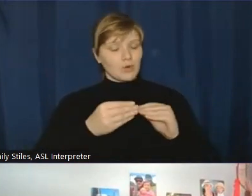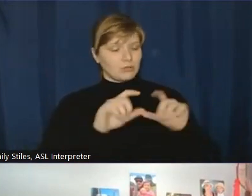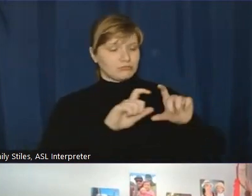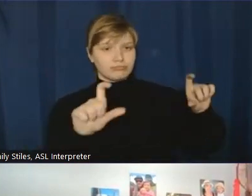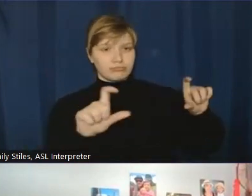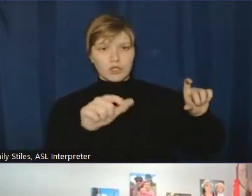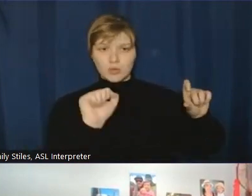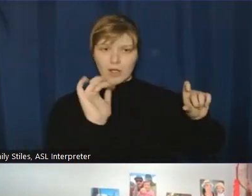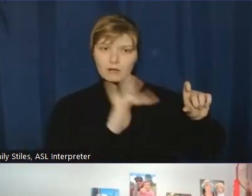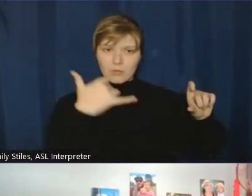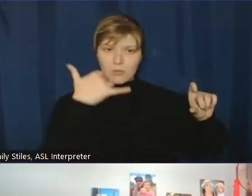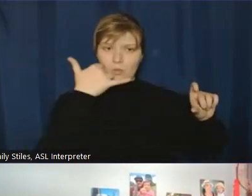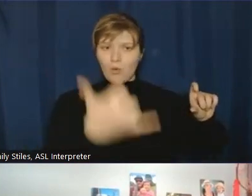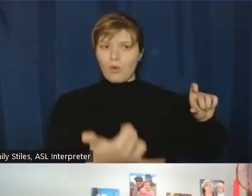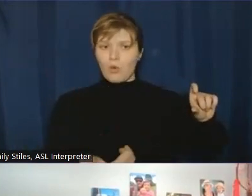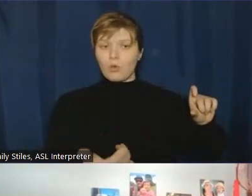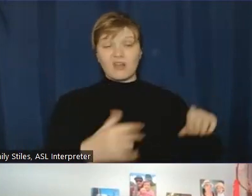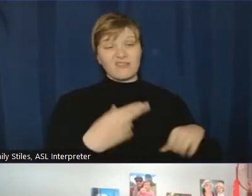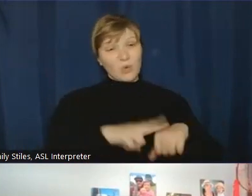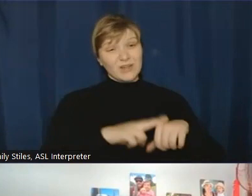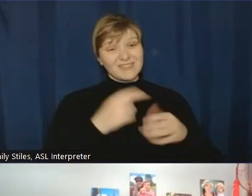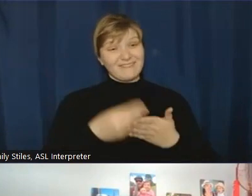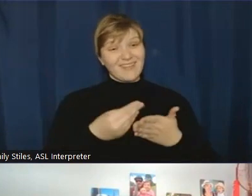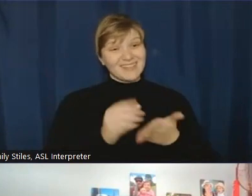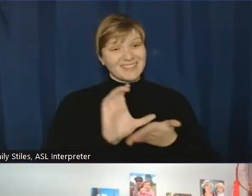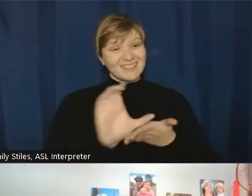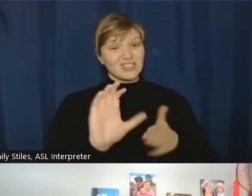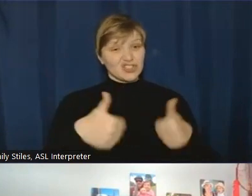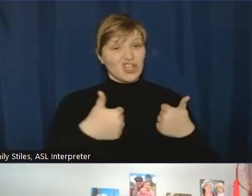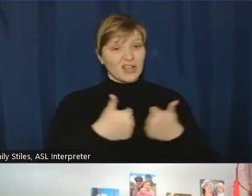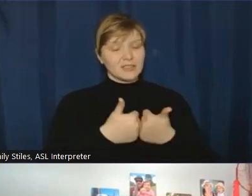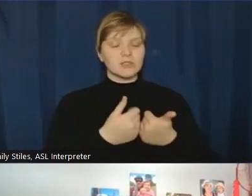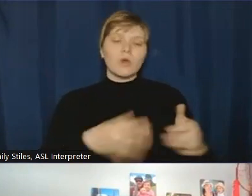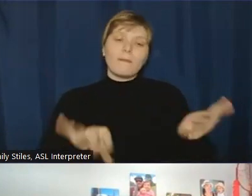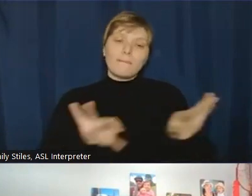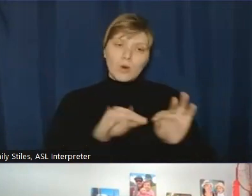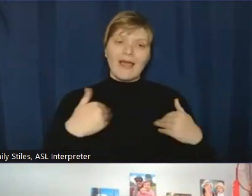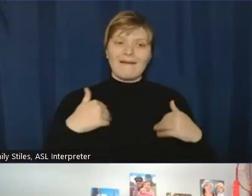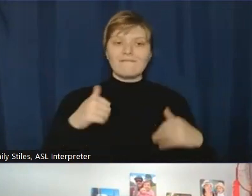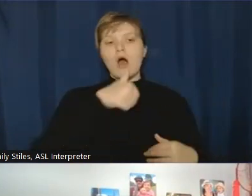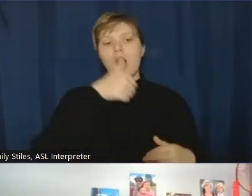funding is a challenge, so it’s always great to have other partners, whether aging, housing,